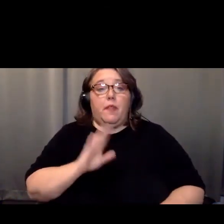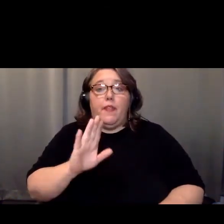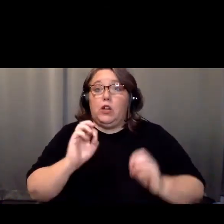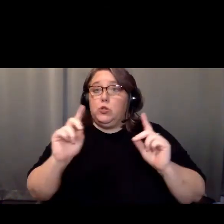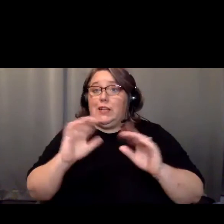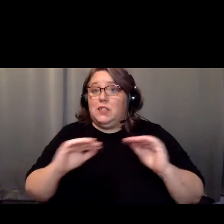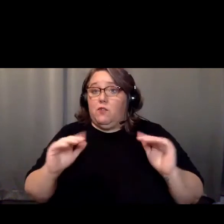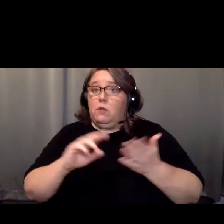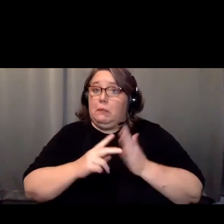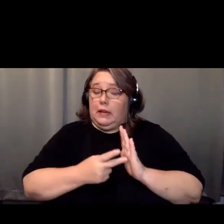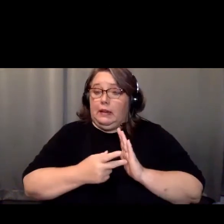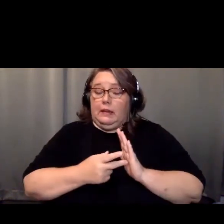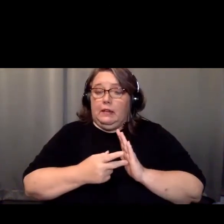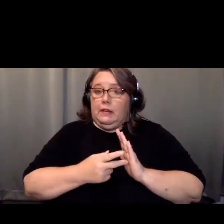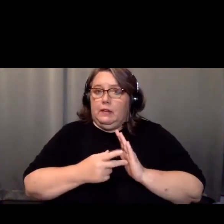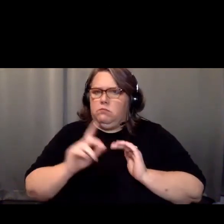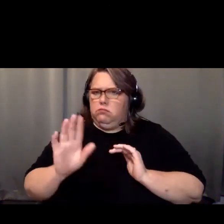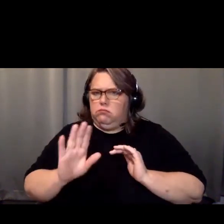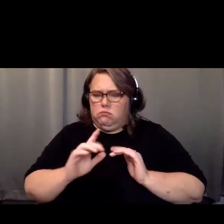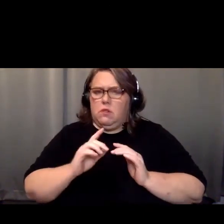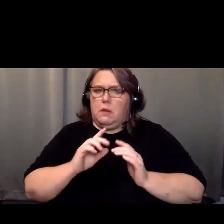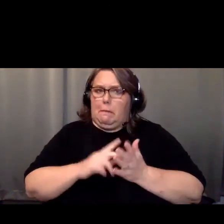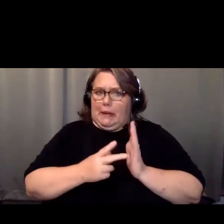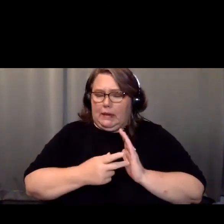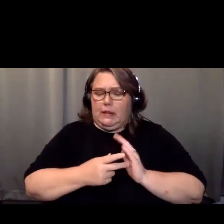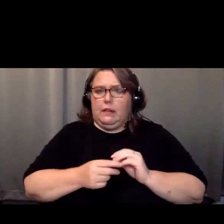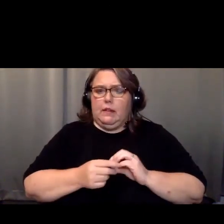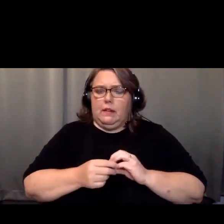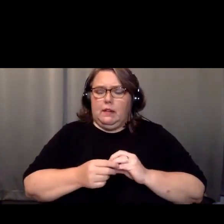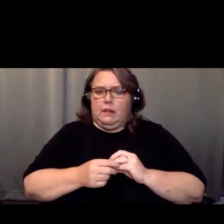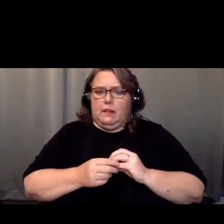meaning that as I may have mentioned before,